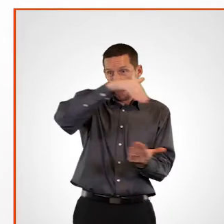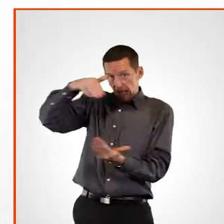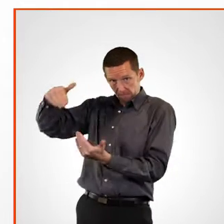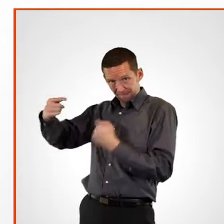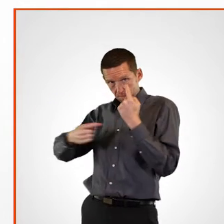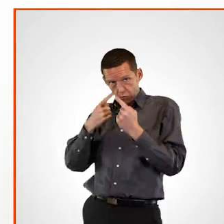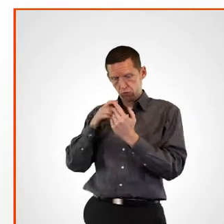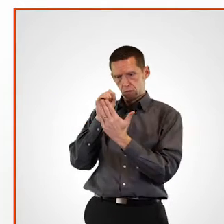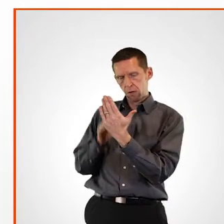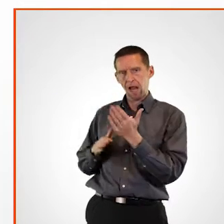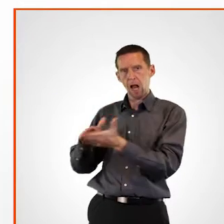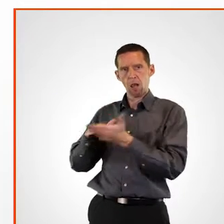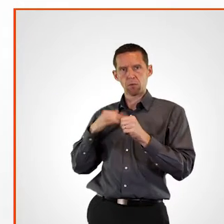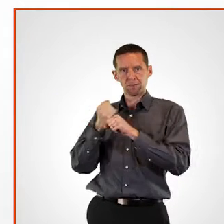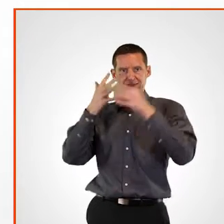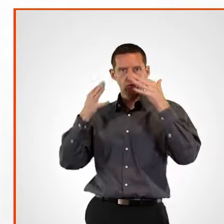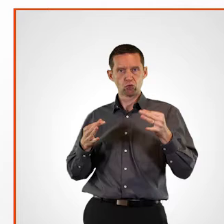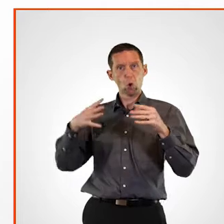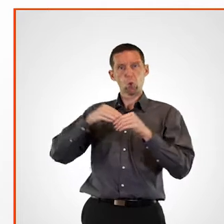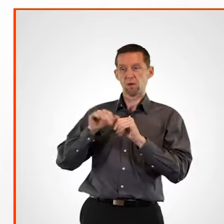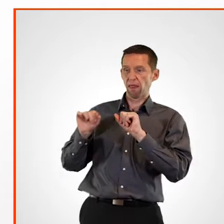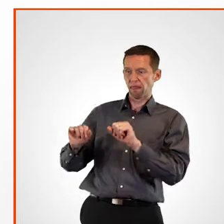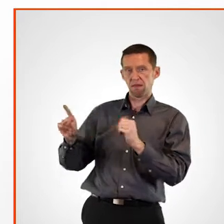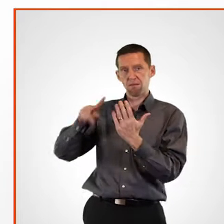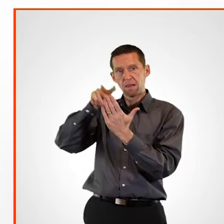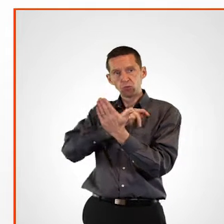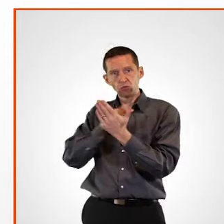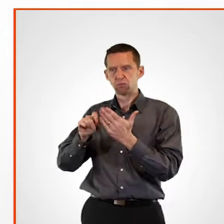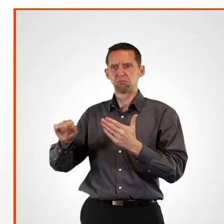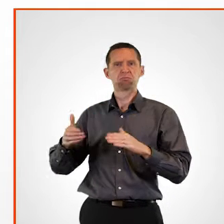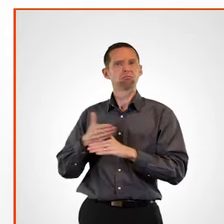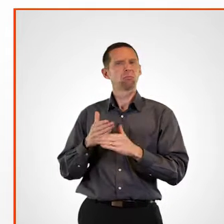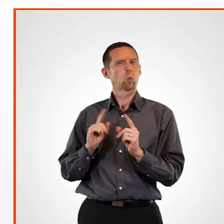to help us in decision making, including the literacy and functioning. OK.